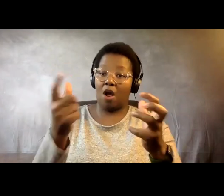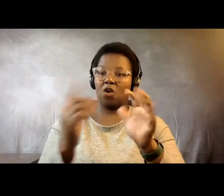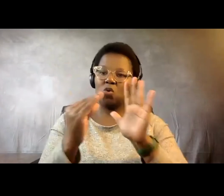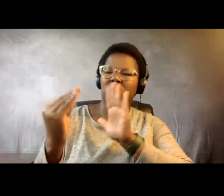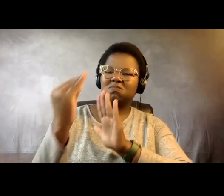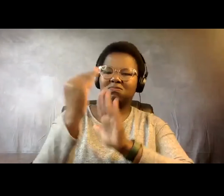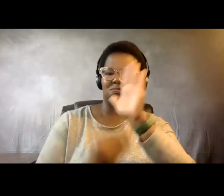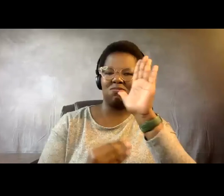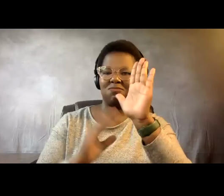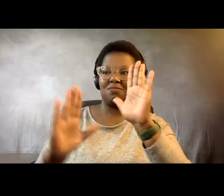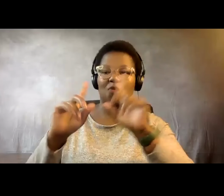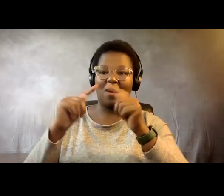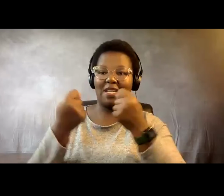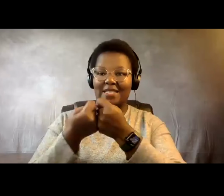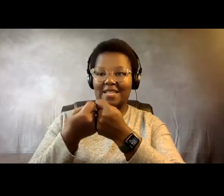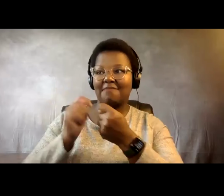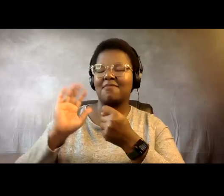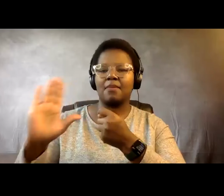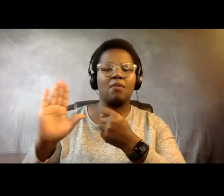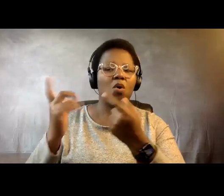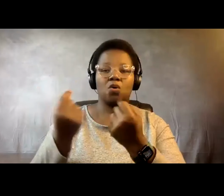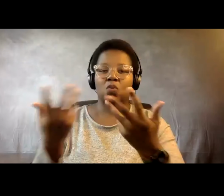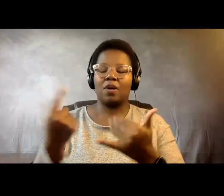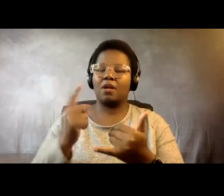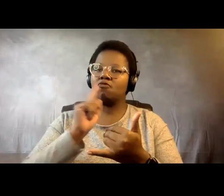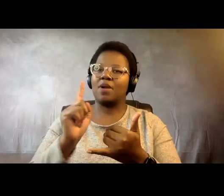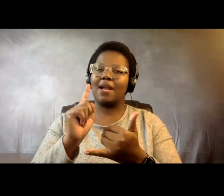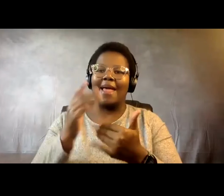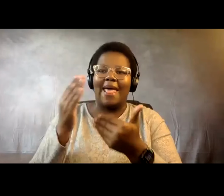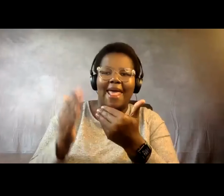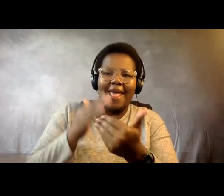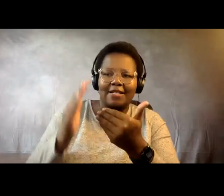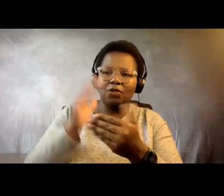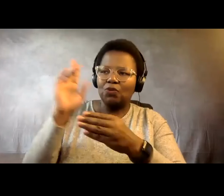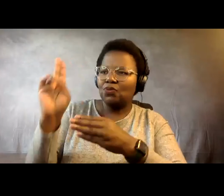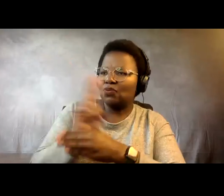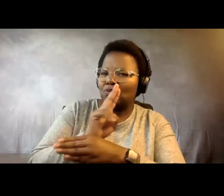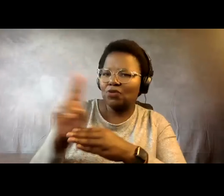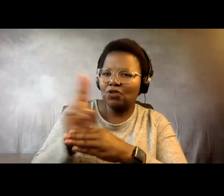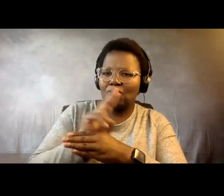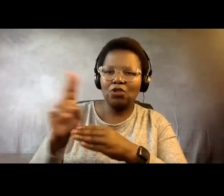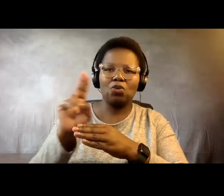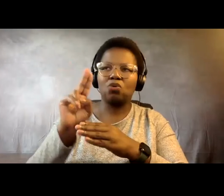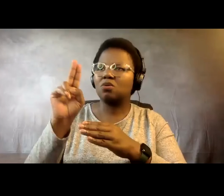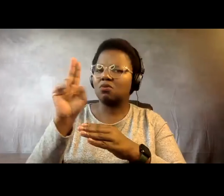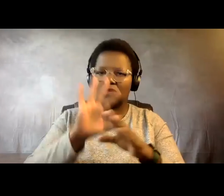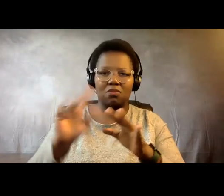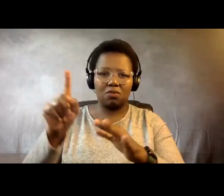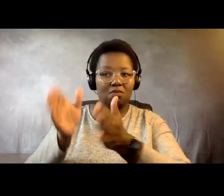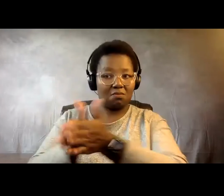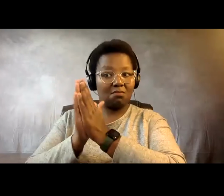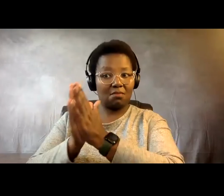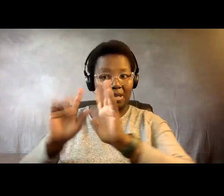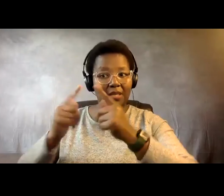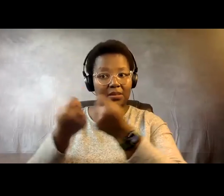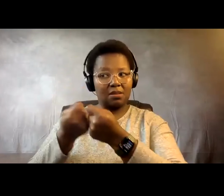I would say it needs to be useful and for that I would say ask your own team how they would